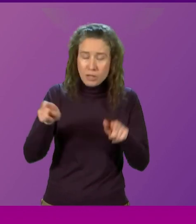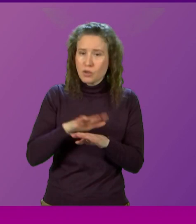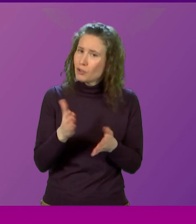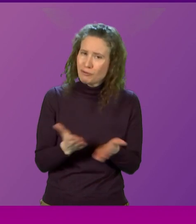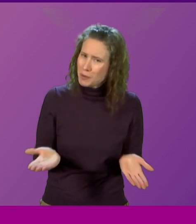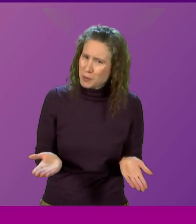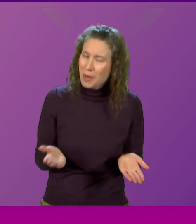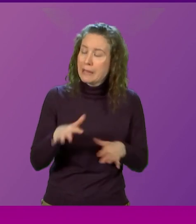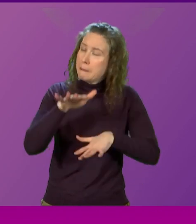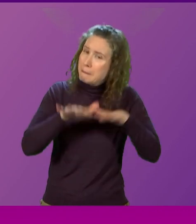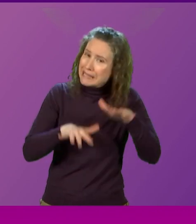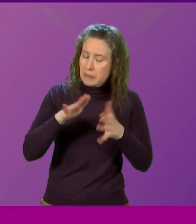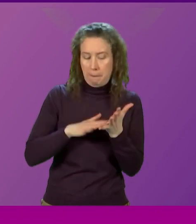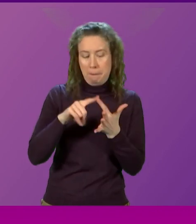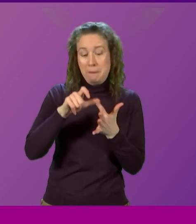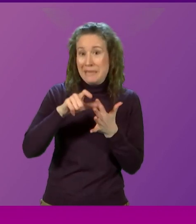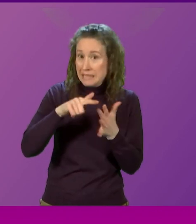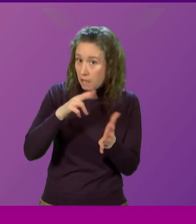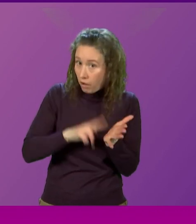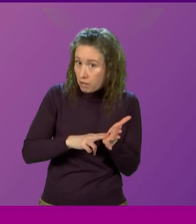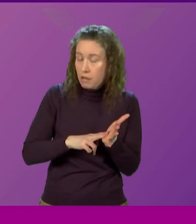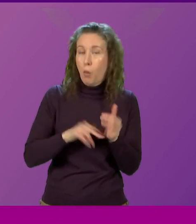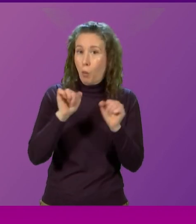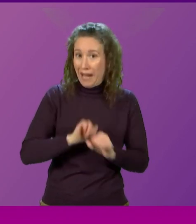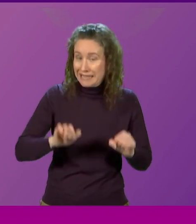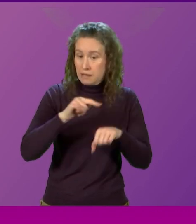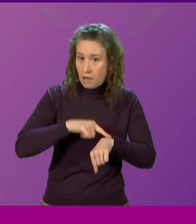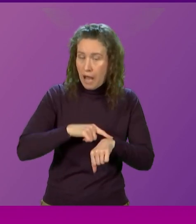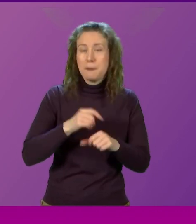The median waiting time to start cancer treatment is measured in days in this country.